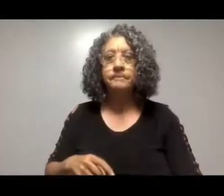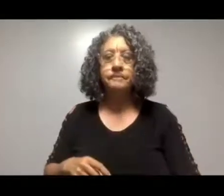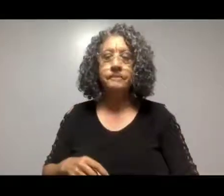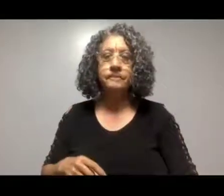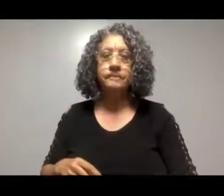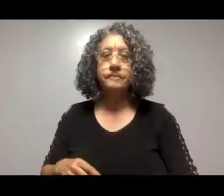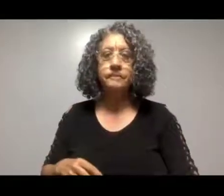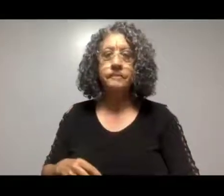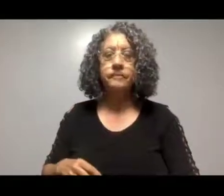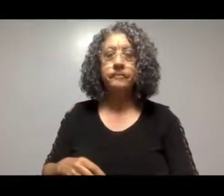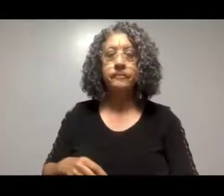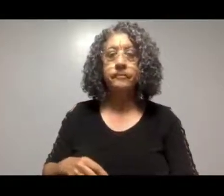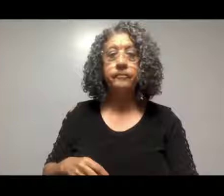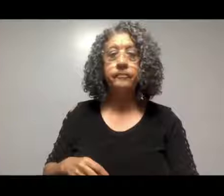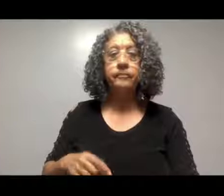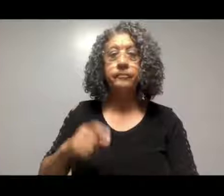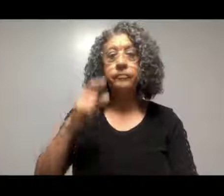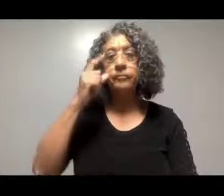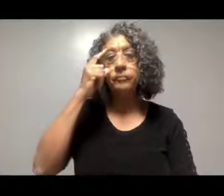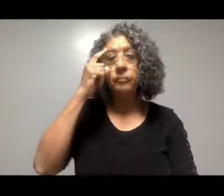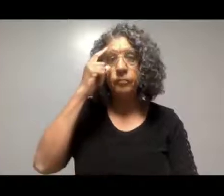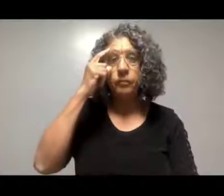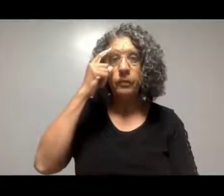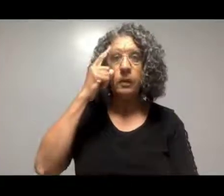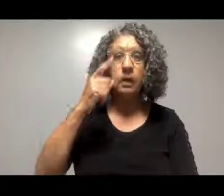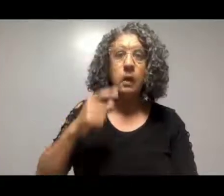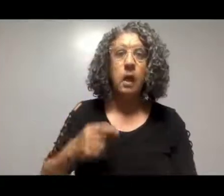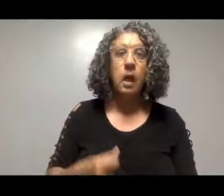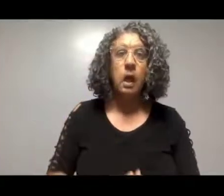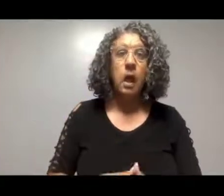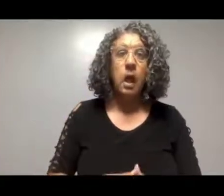know and give two weeks notice, that you'll be leaving.